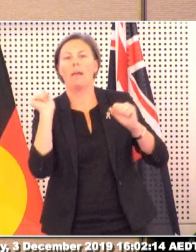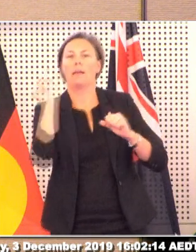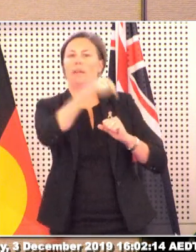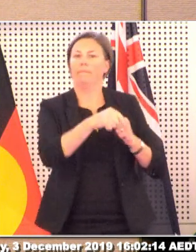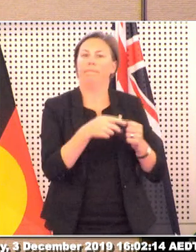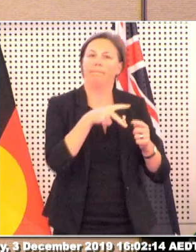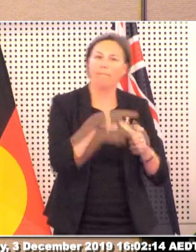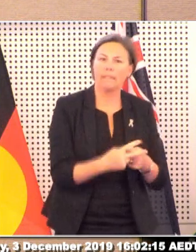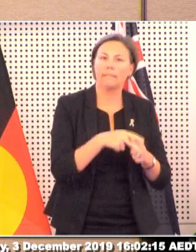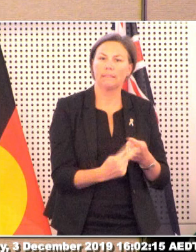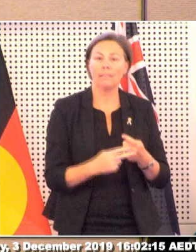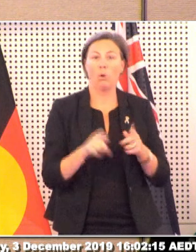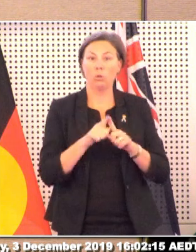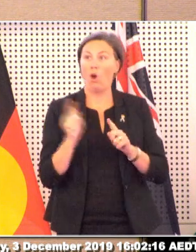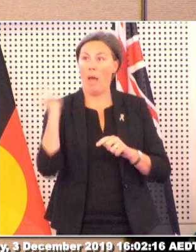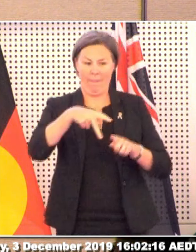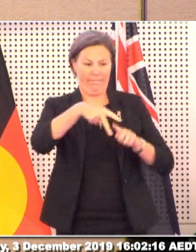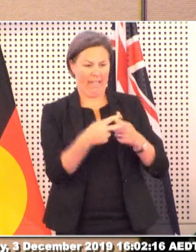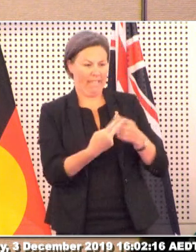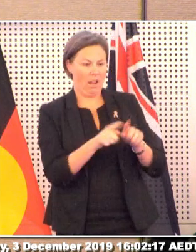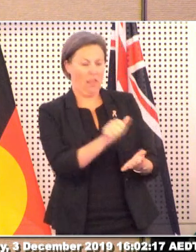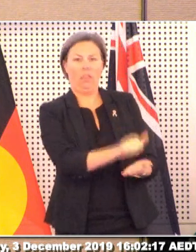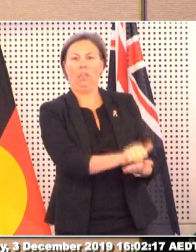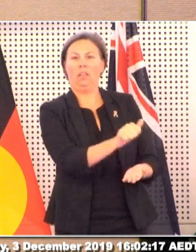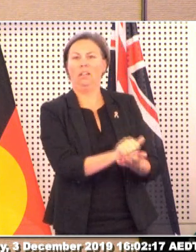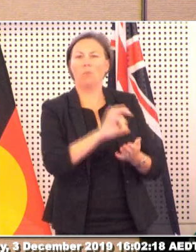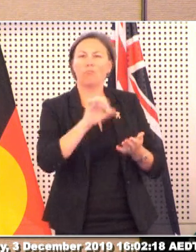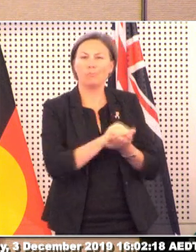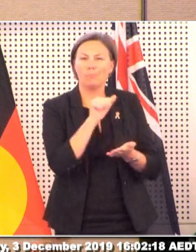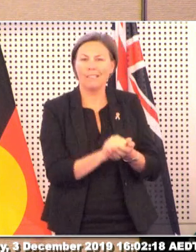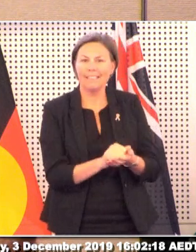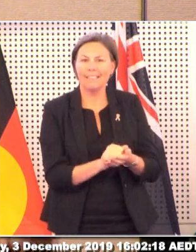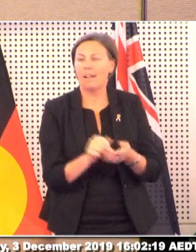find acceptable a lot of the times. Like, very basic things in a lot of these houses, like a light fitting.